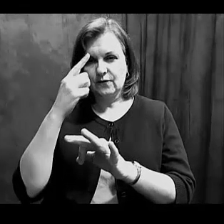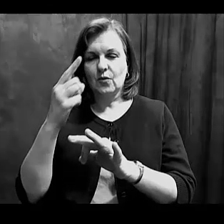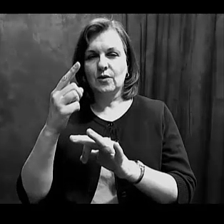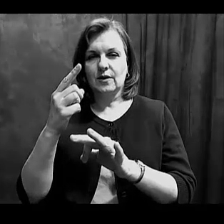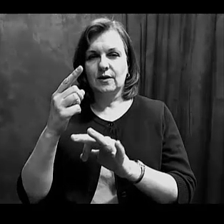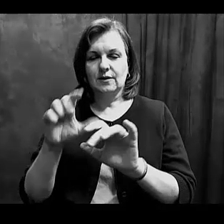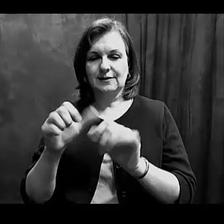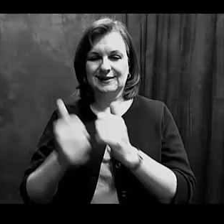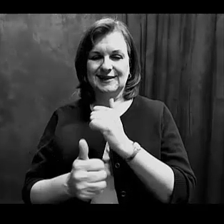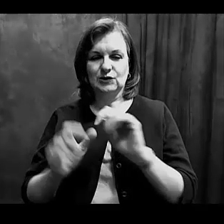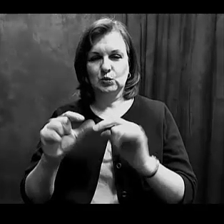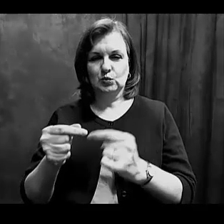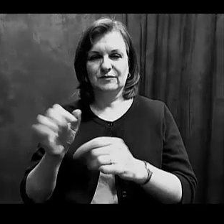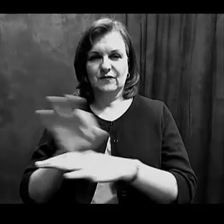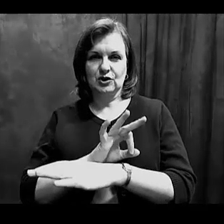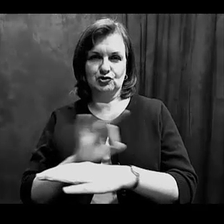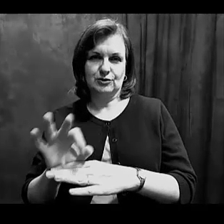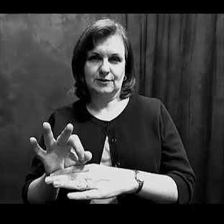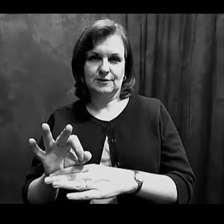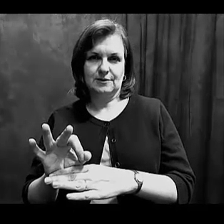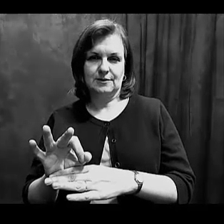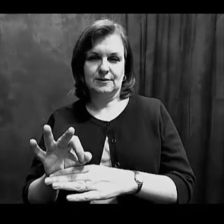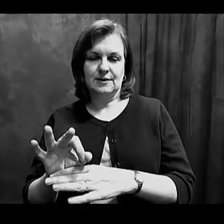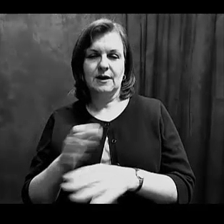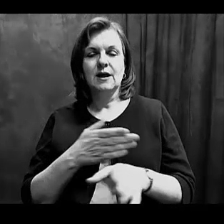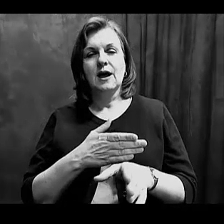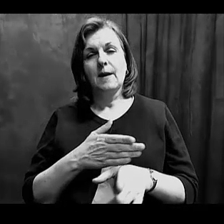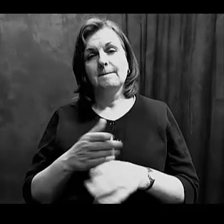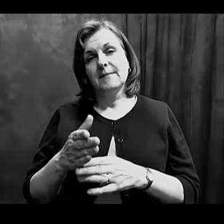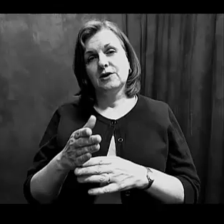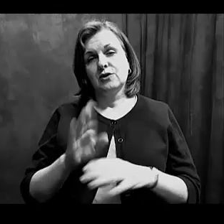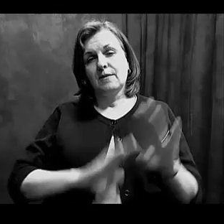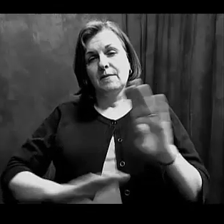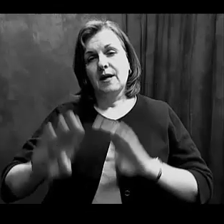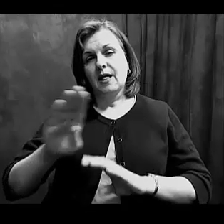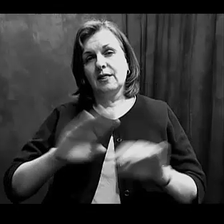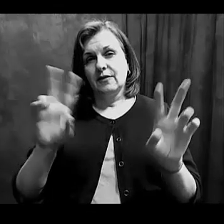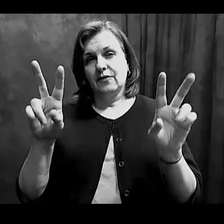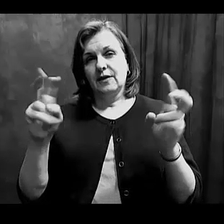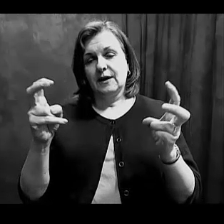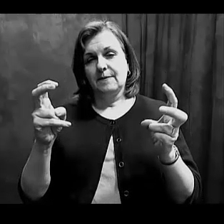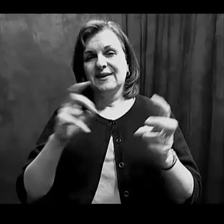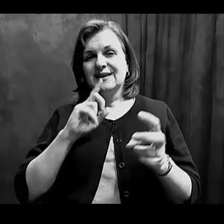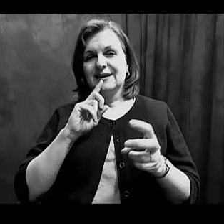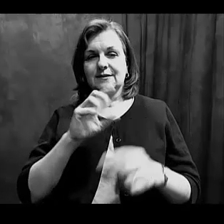each of these groups so a major theme in biology